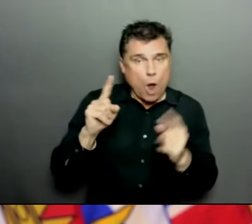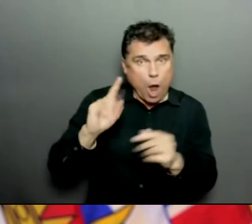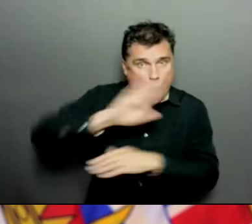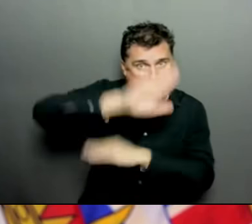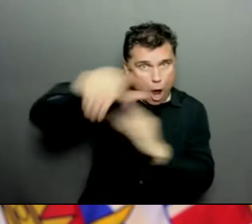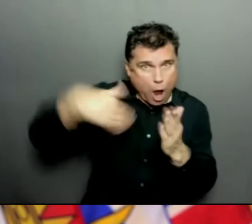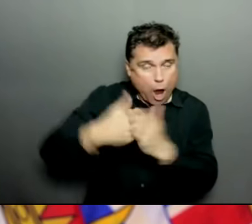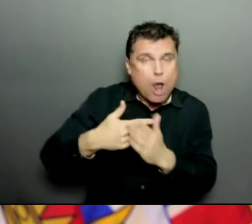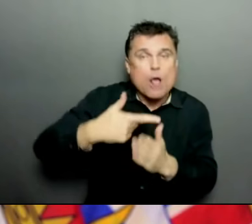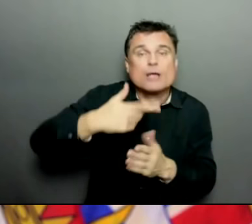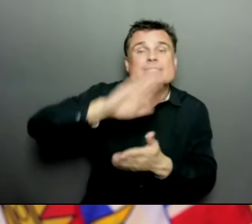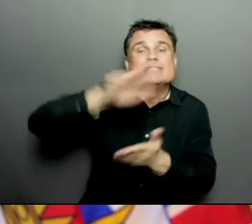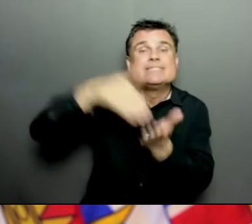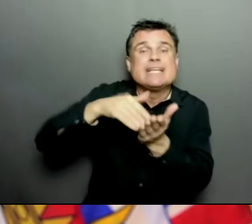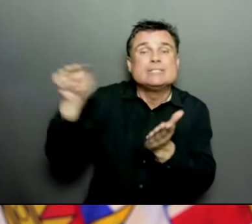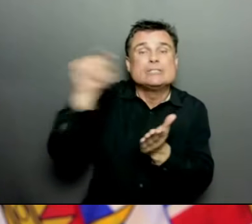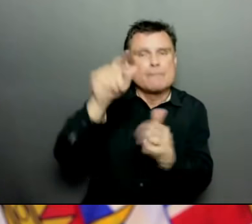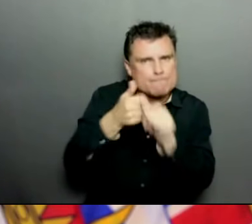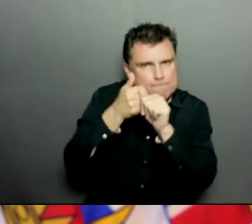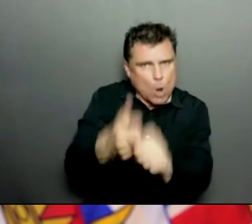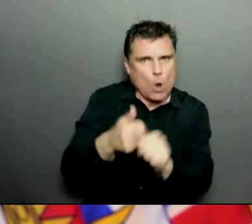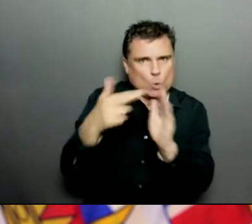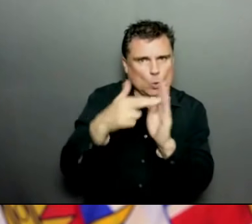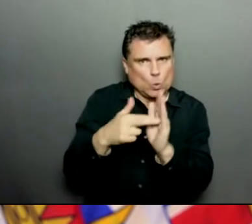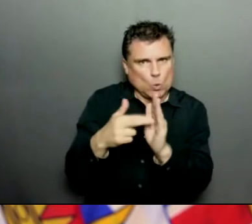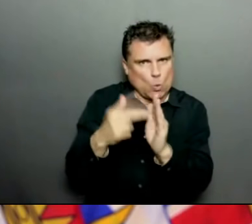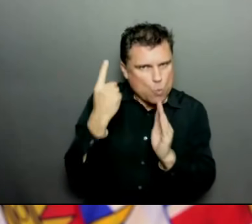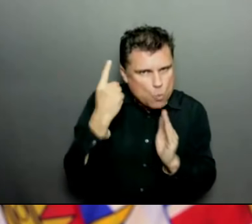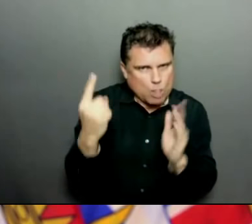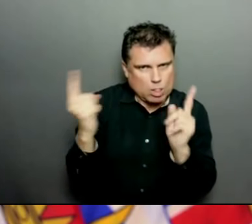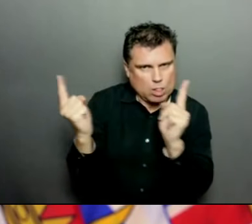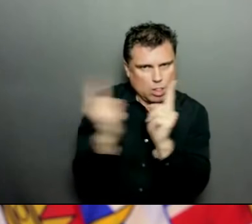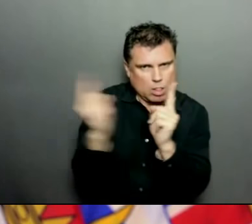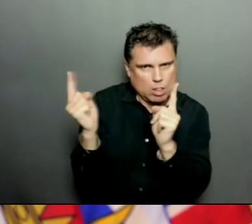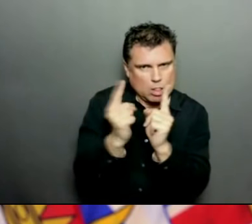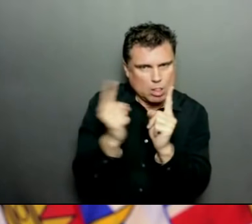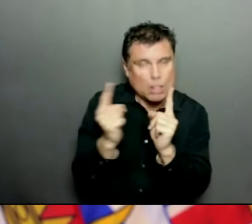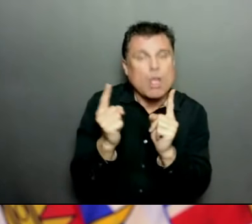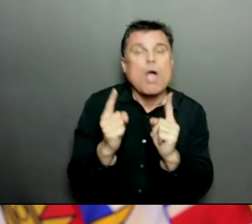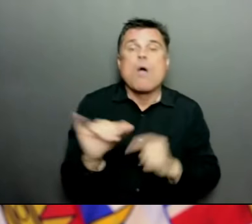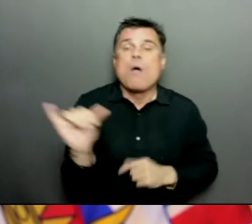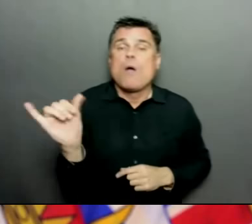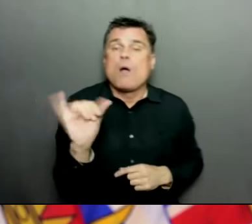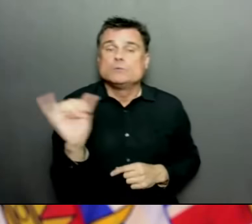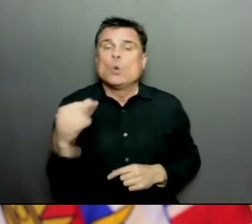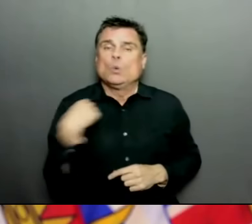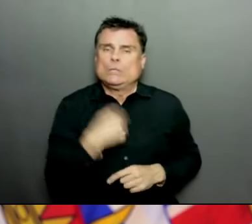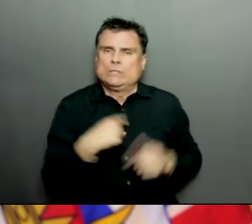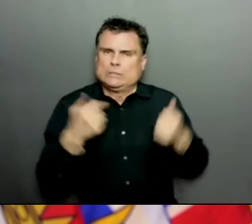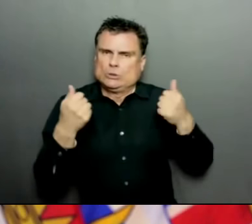is why we are immunizing both healthcare workers and people as soon as we care, residence and long-term care,